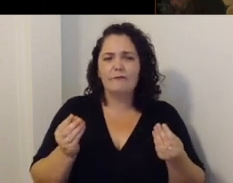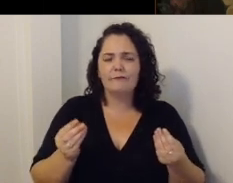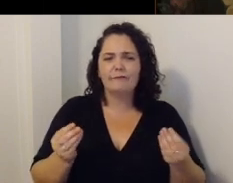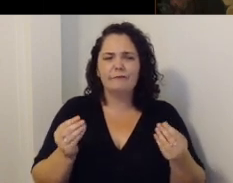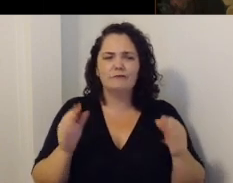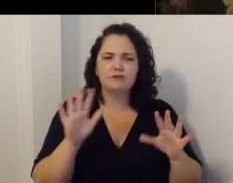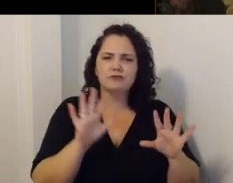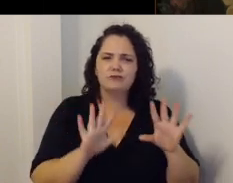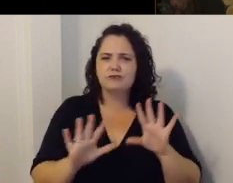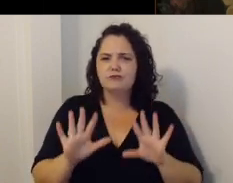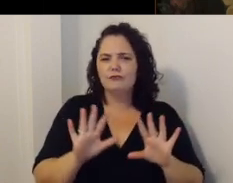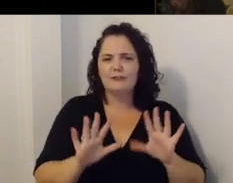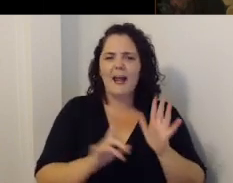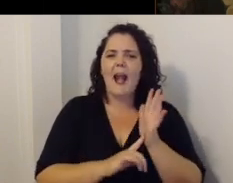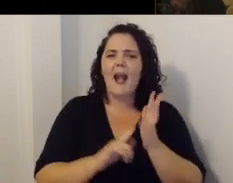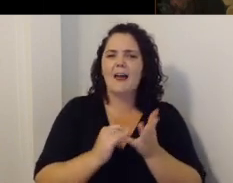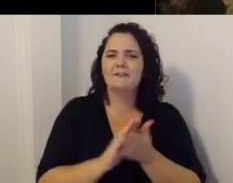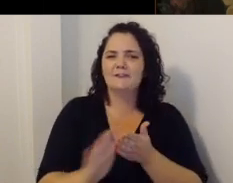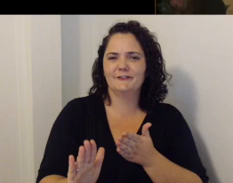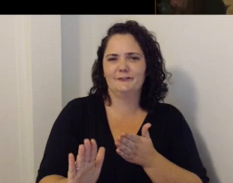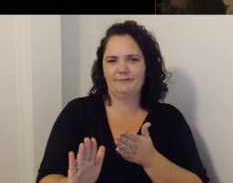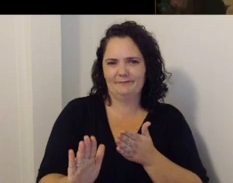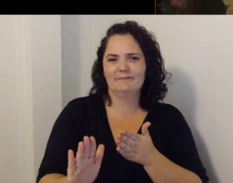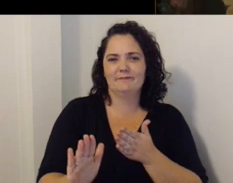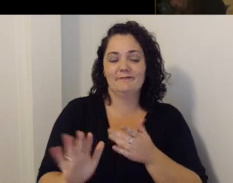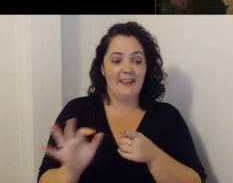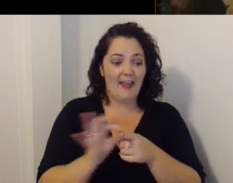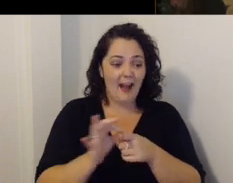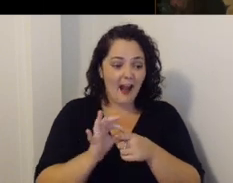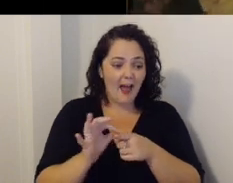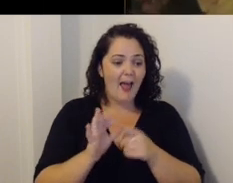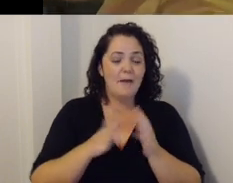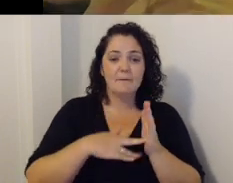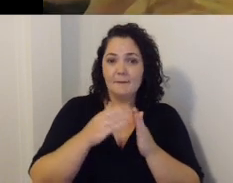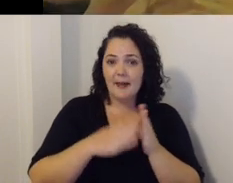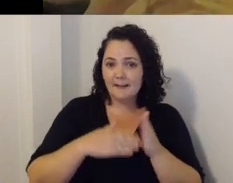and that sort of lush quality to the color and to the paint and if I zoom in a little bit here